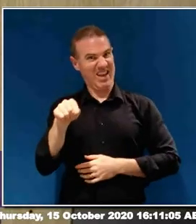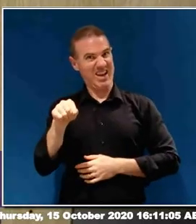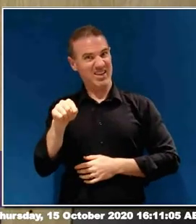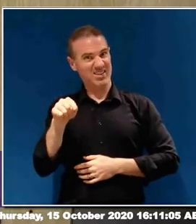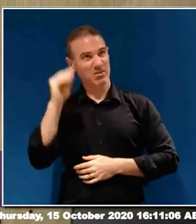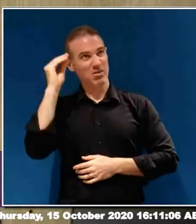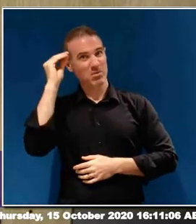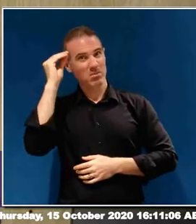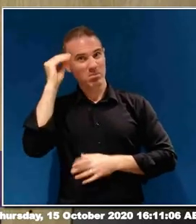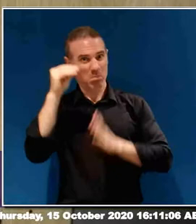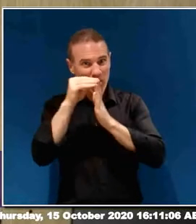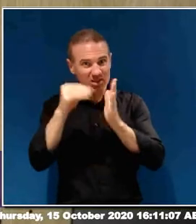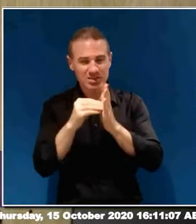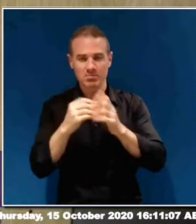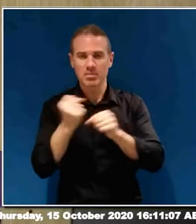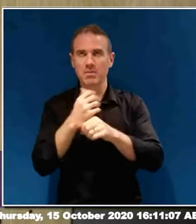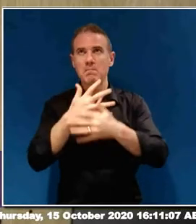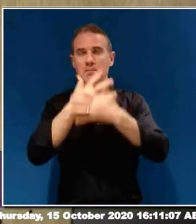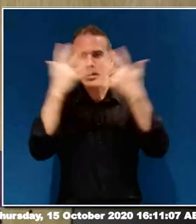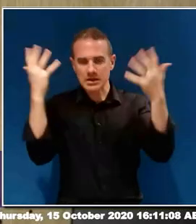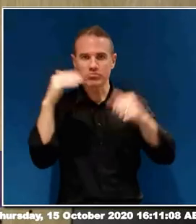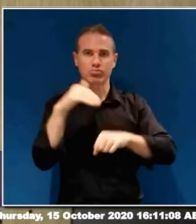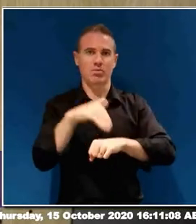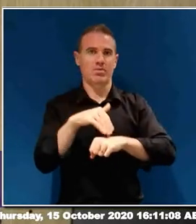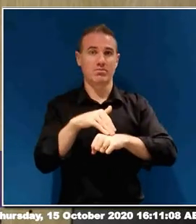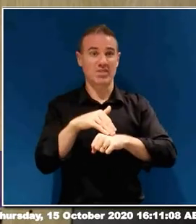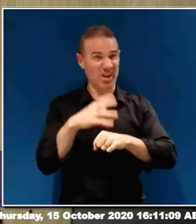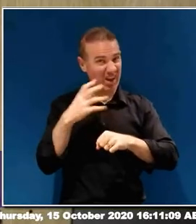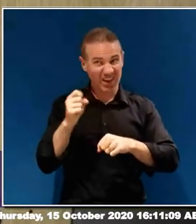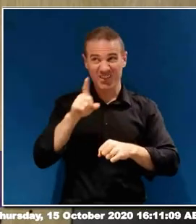where children have done incredibly minor things, like pick up a stick